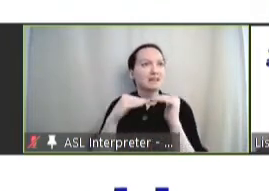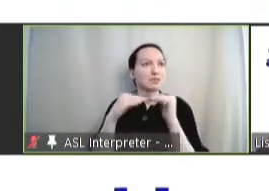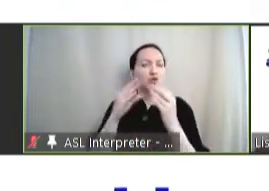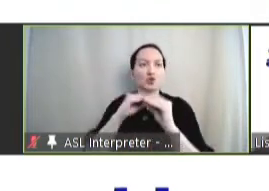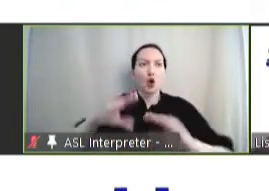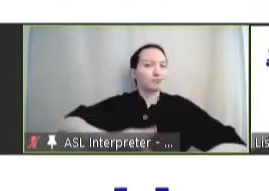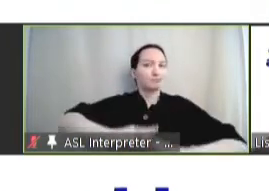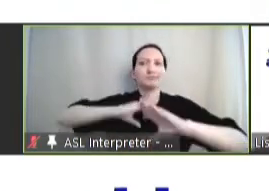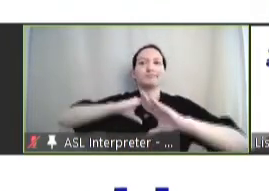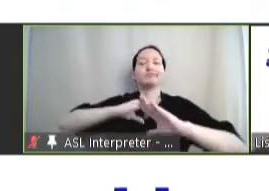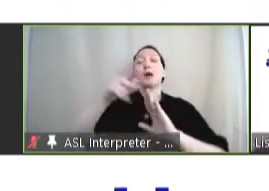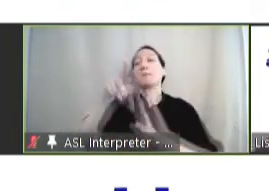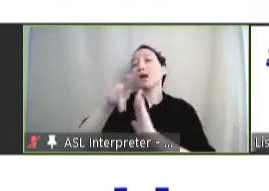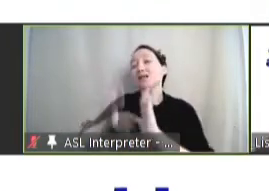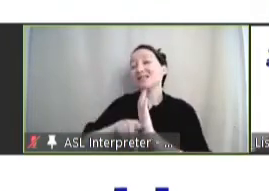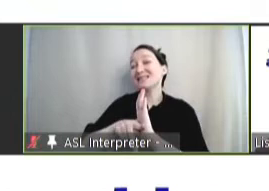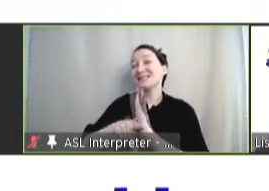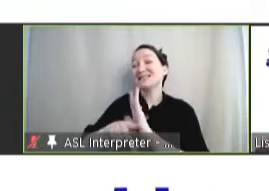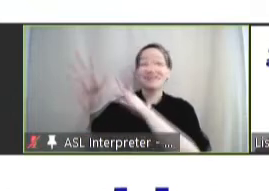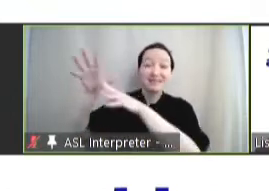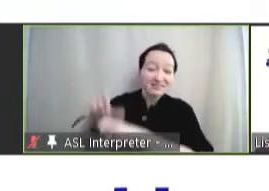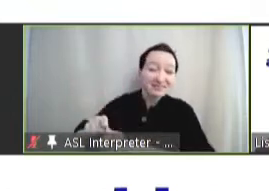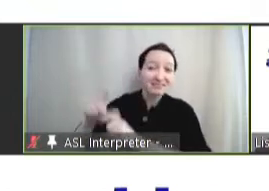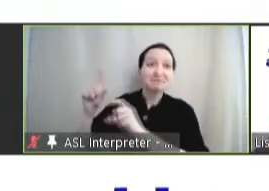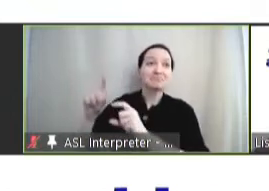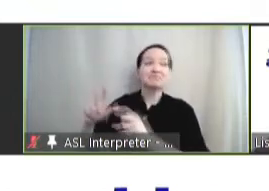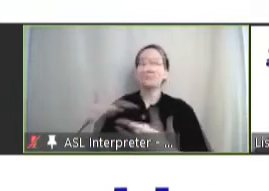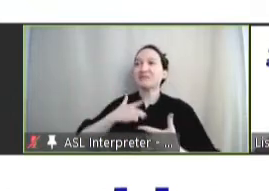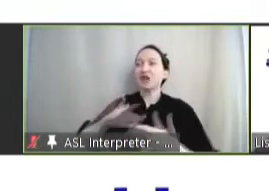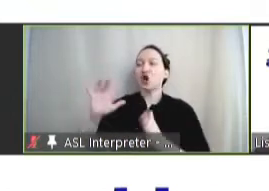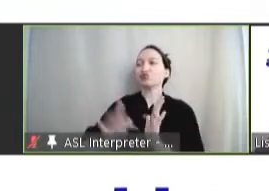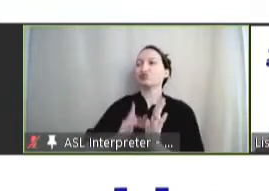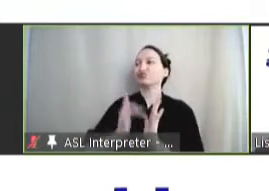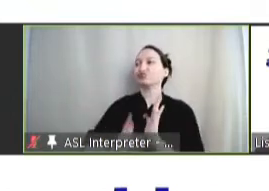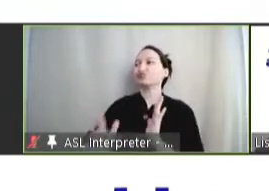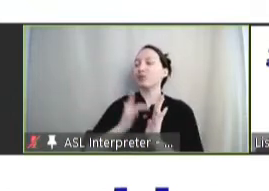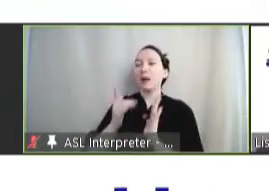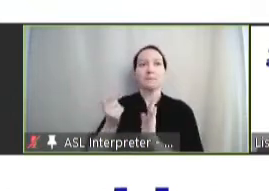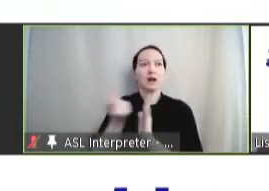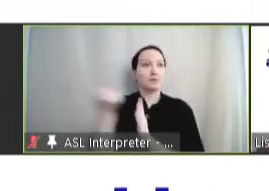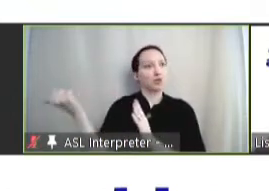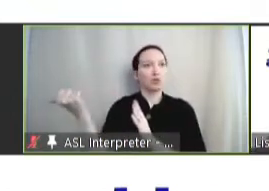policies and practices that have a discriminatory effect must be eliminated unless the recipient